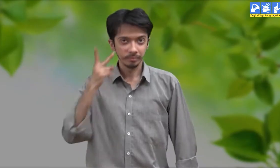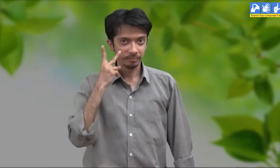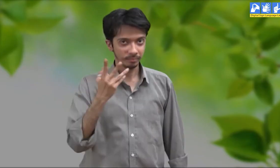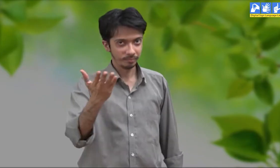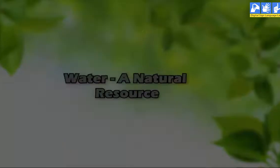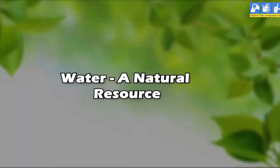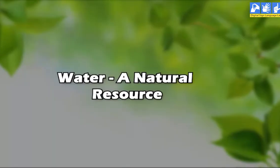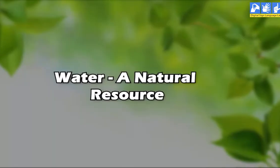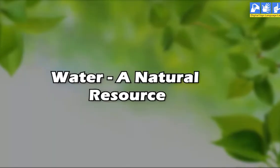Let's look at the topic.